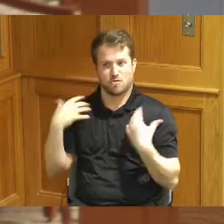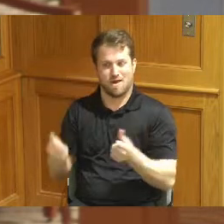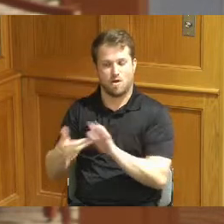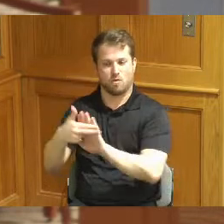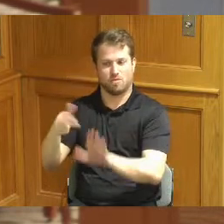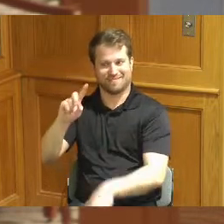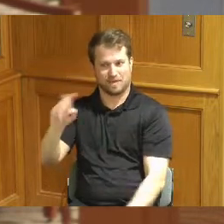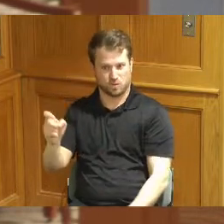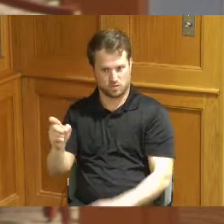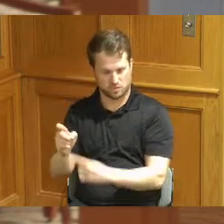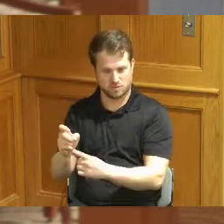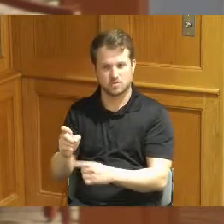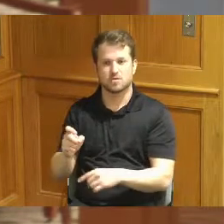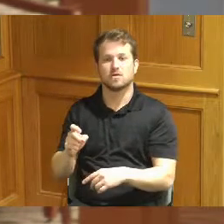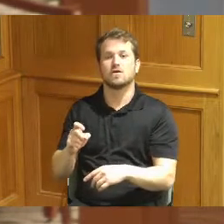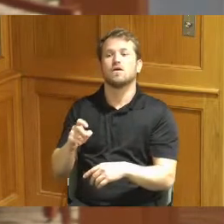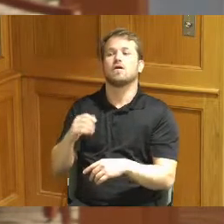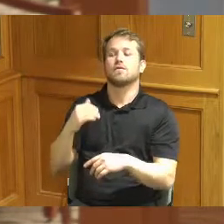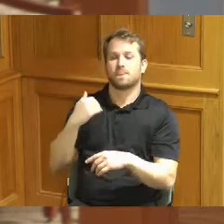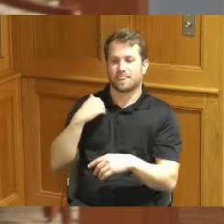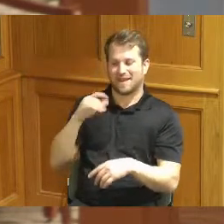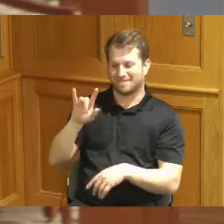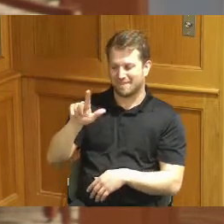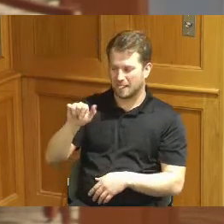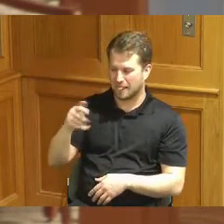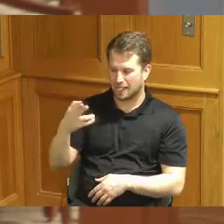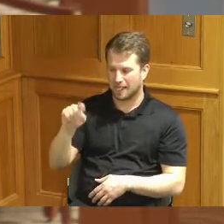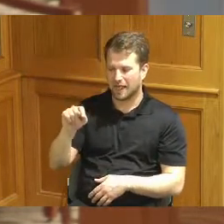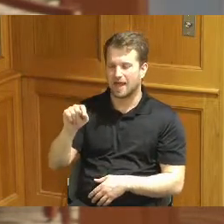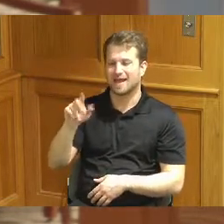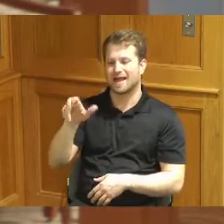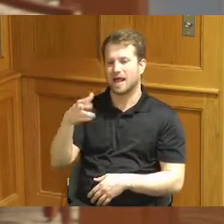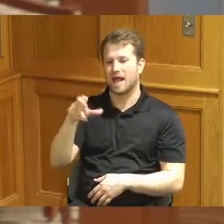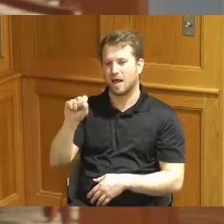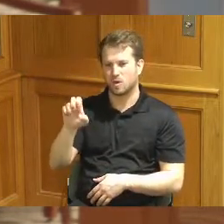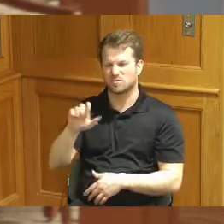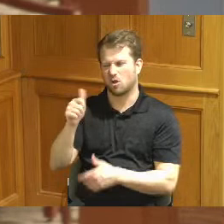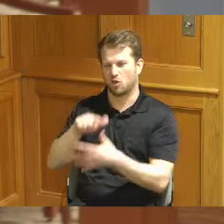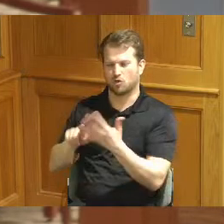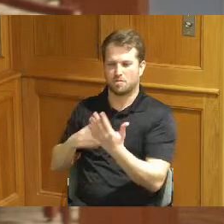Street Outreach and Lighthouse Youth and Family Services has actually my old program working with